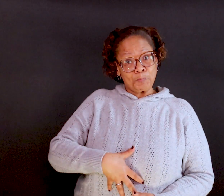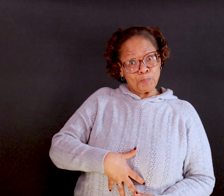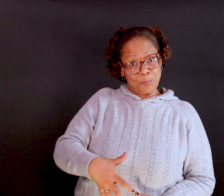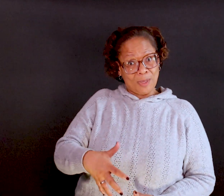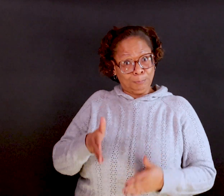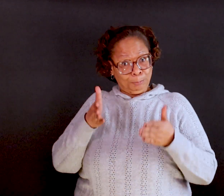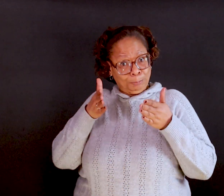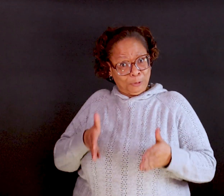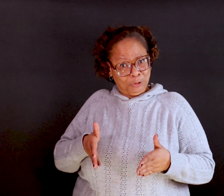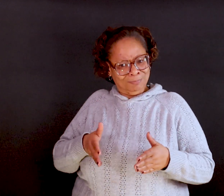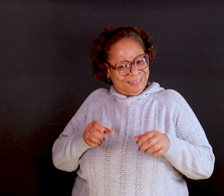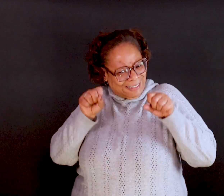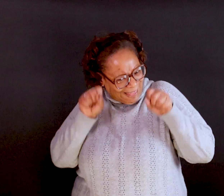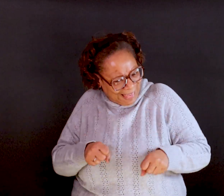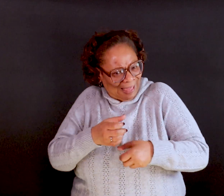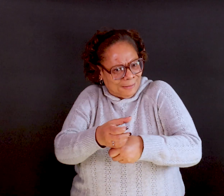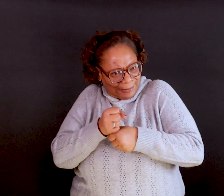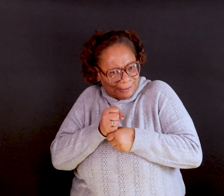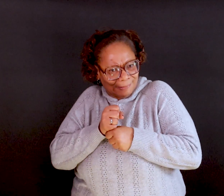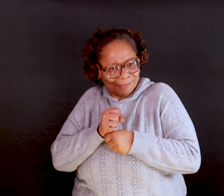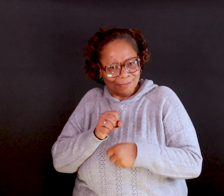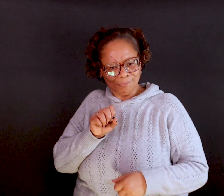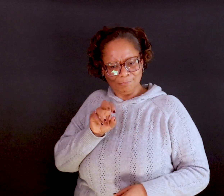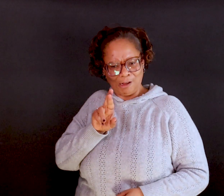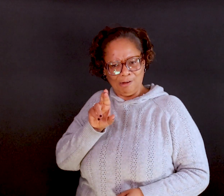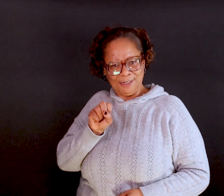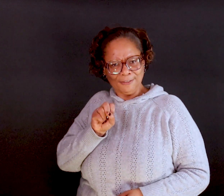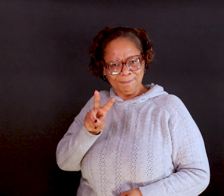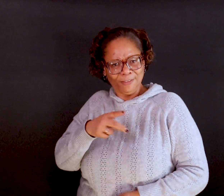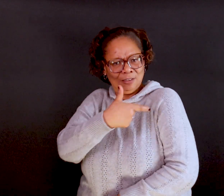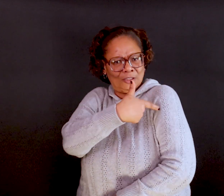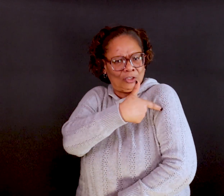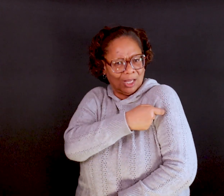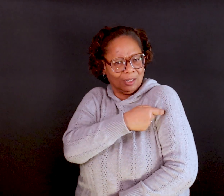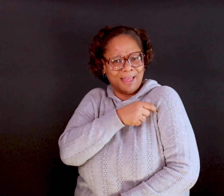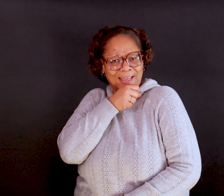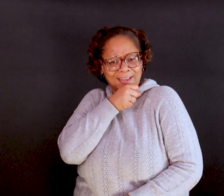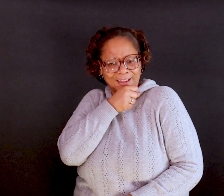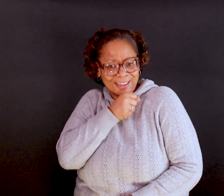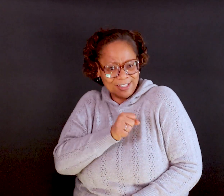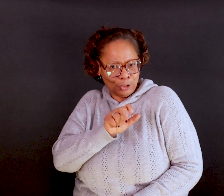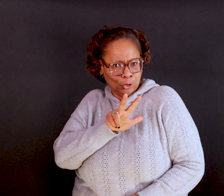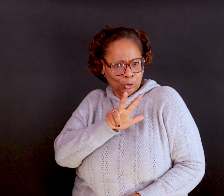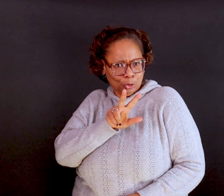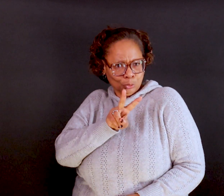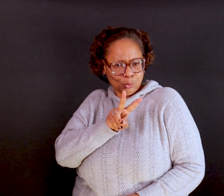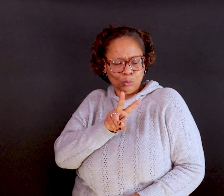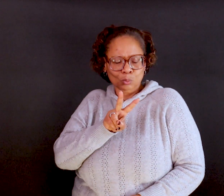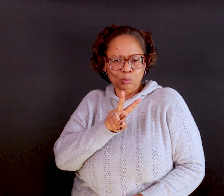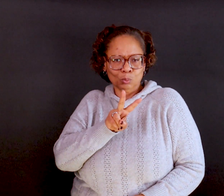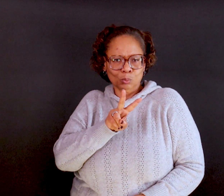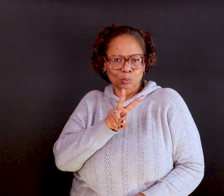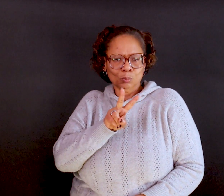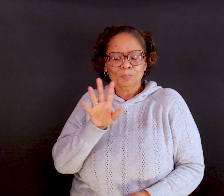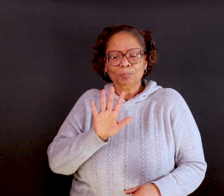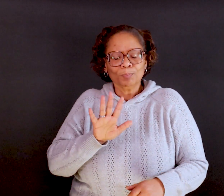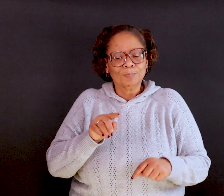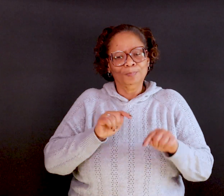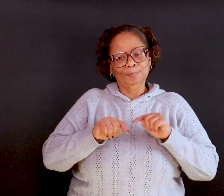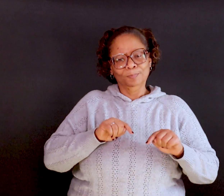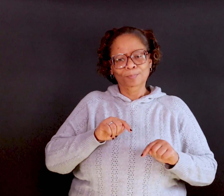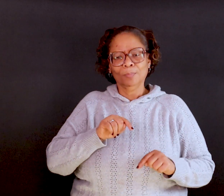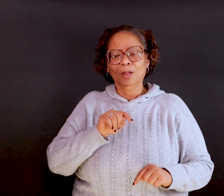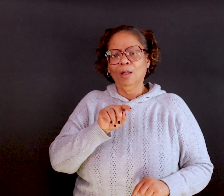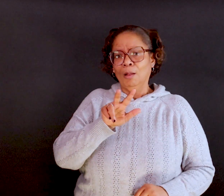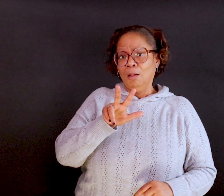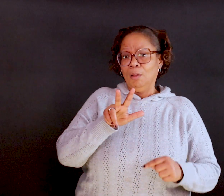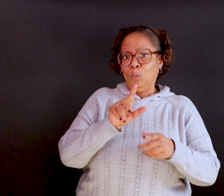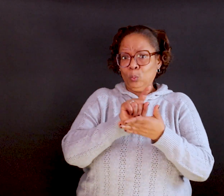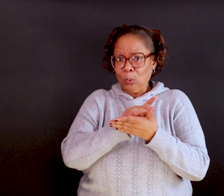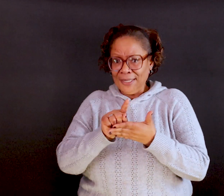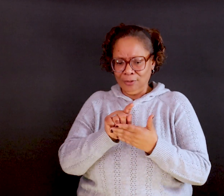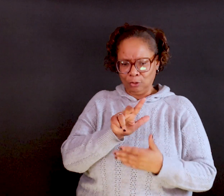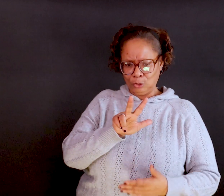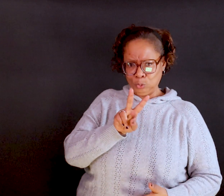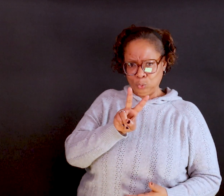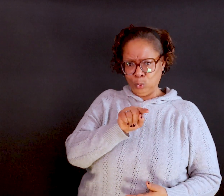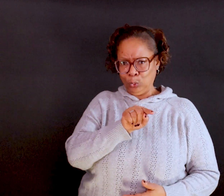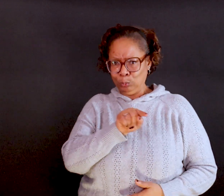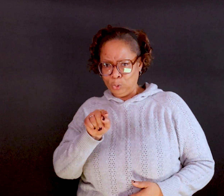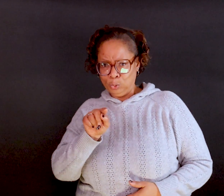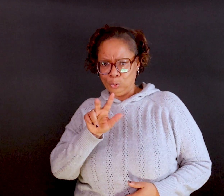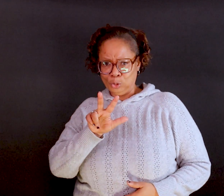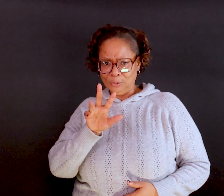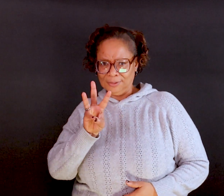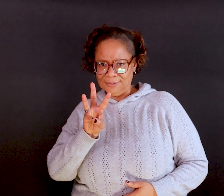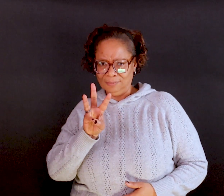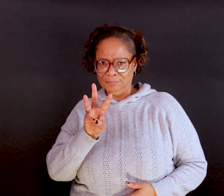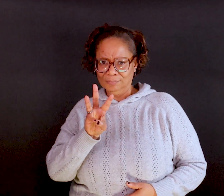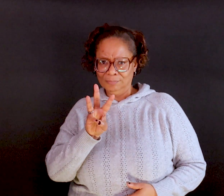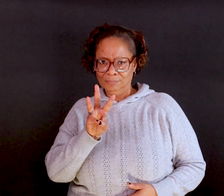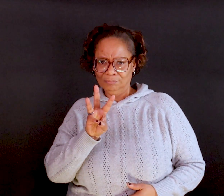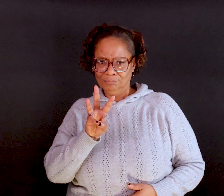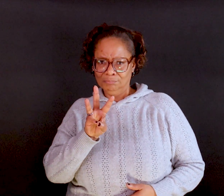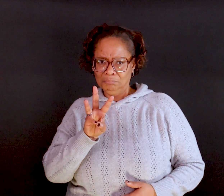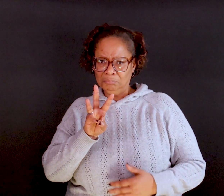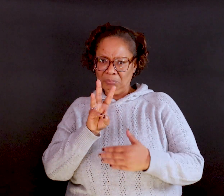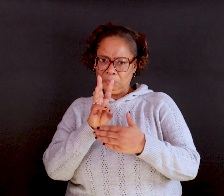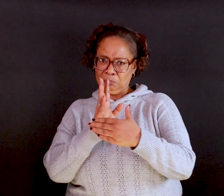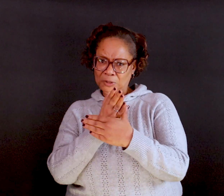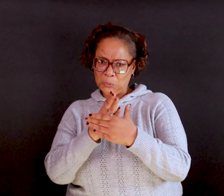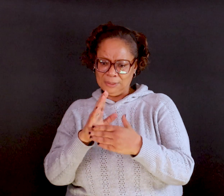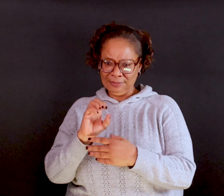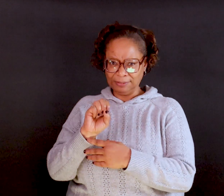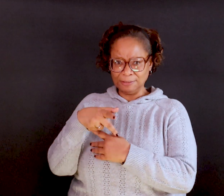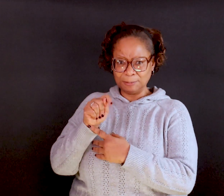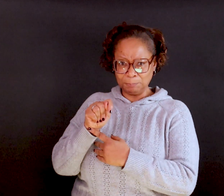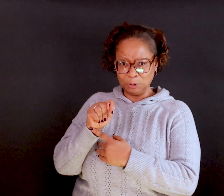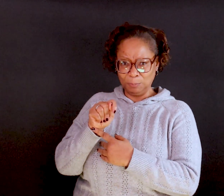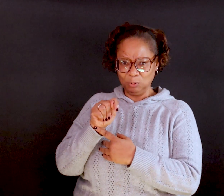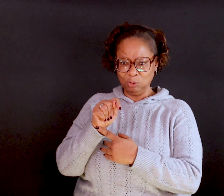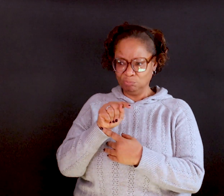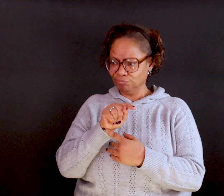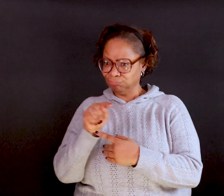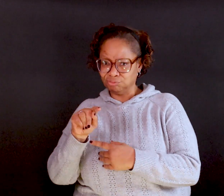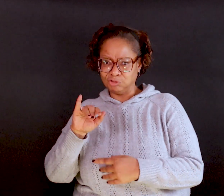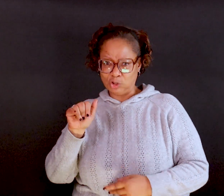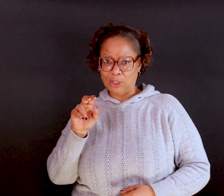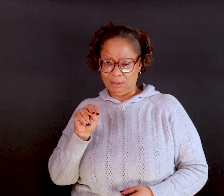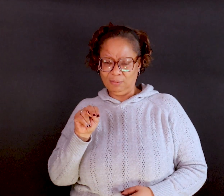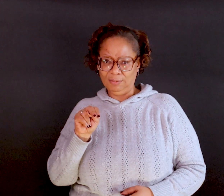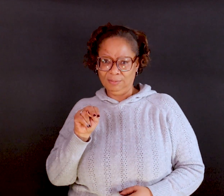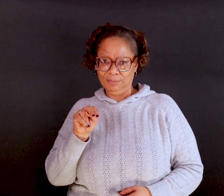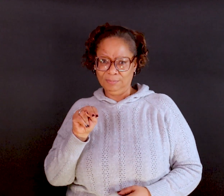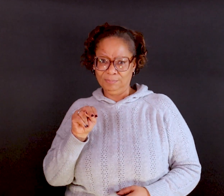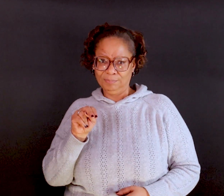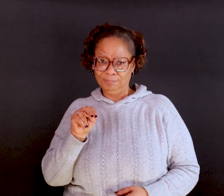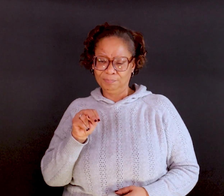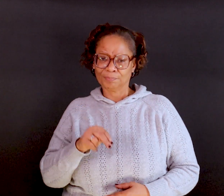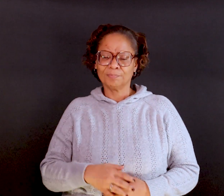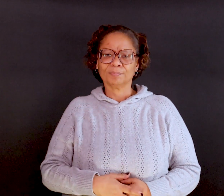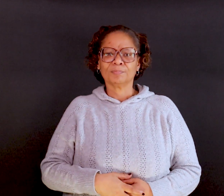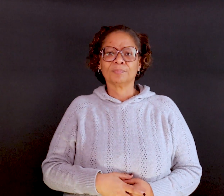A pregnant person can get an RSV vaccination at 32 through 36 weeks of pregnancy between September through January.